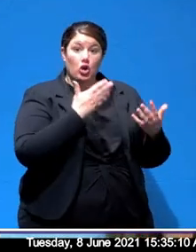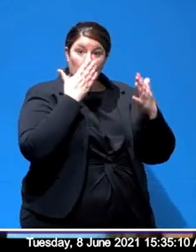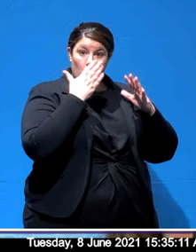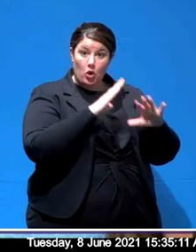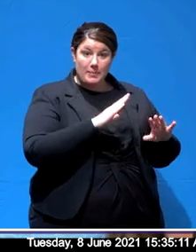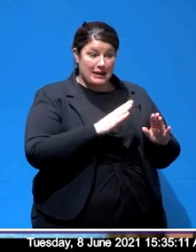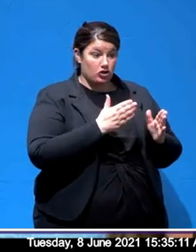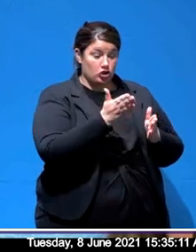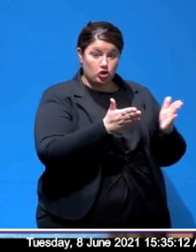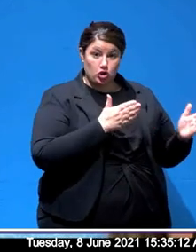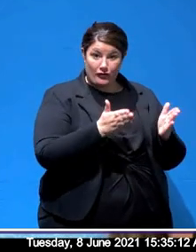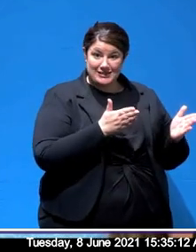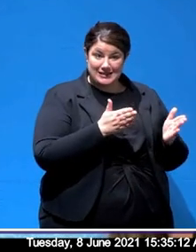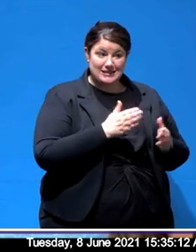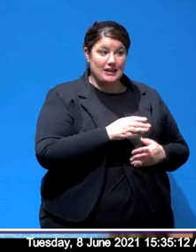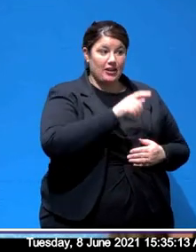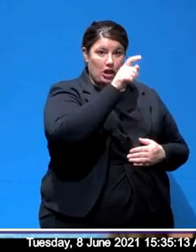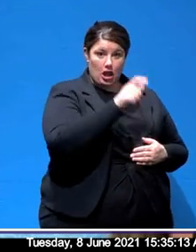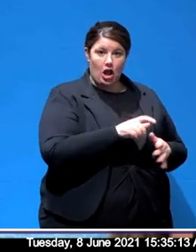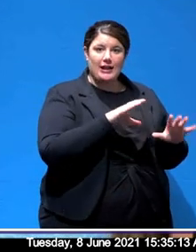"Client" category would be used.